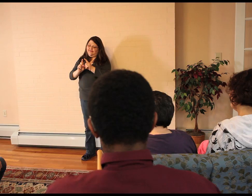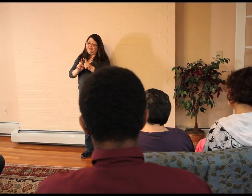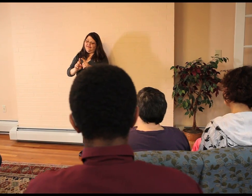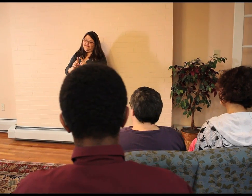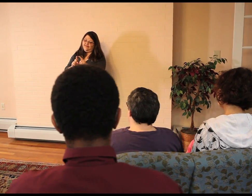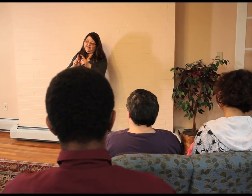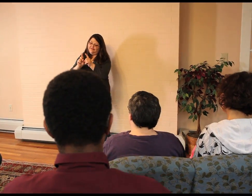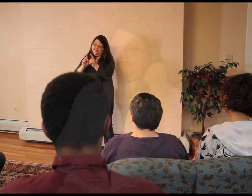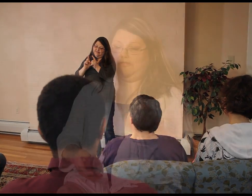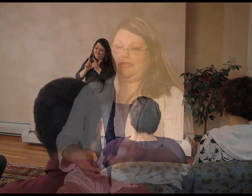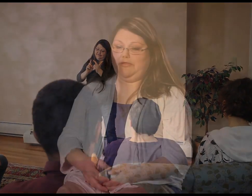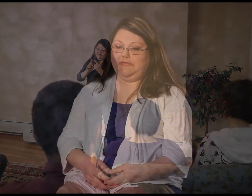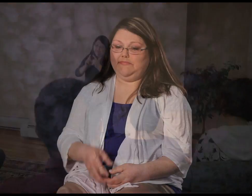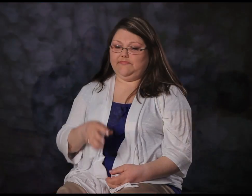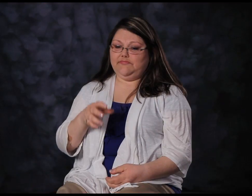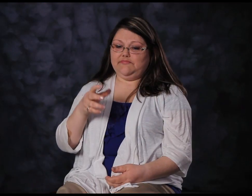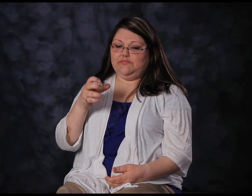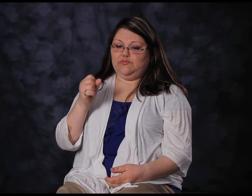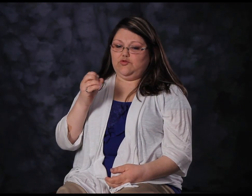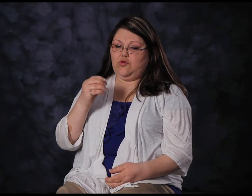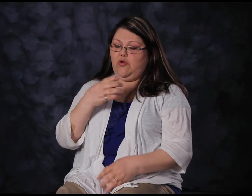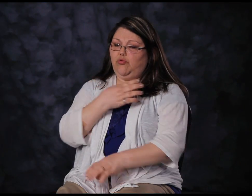And that would make you come back to me.